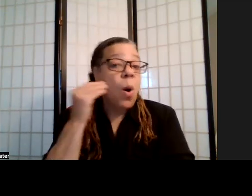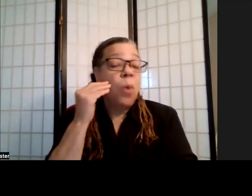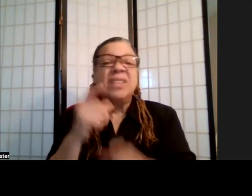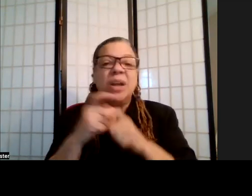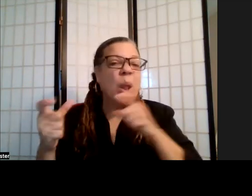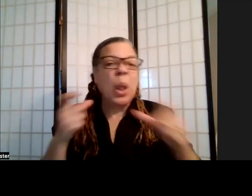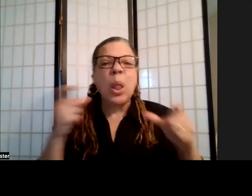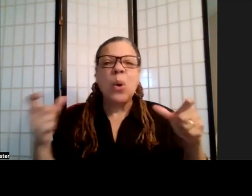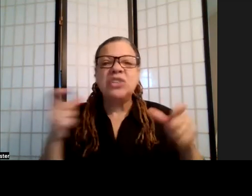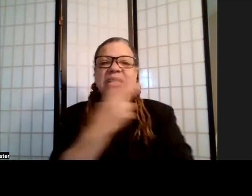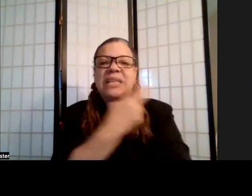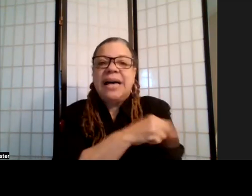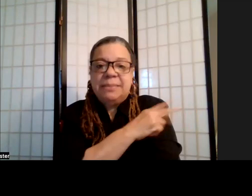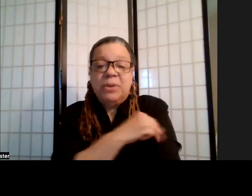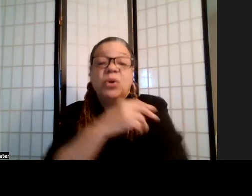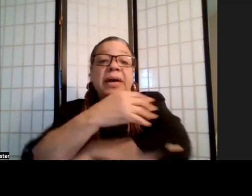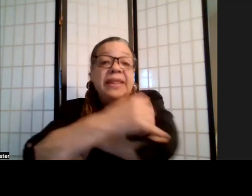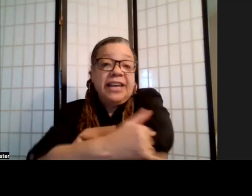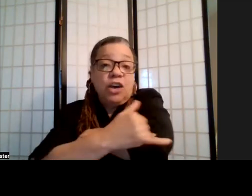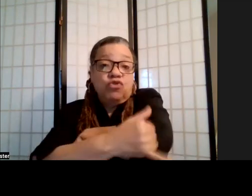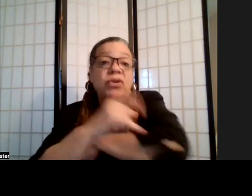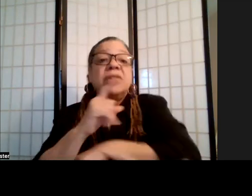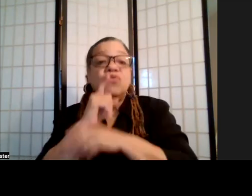has ensured its importance in the global confrontation